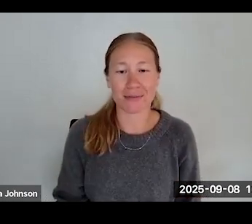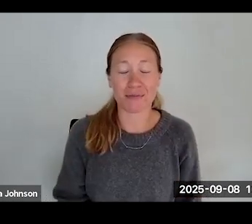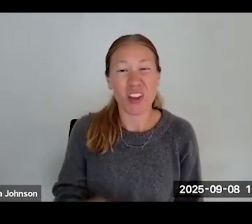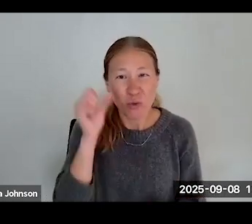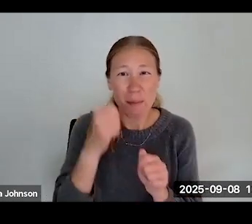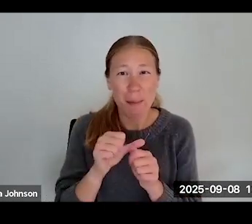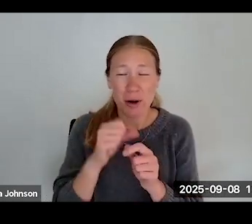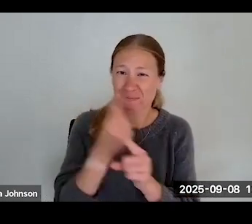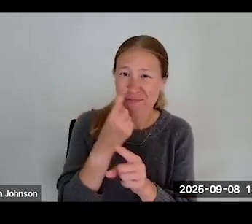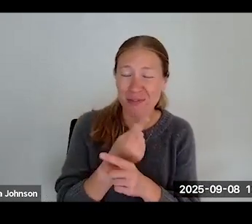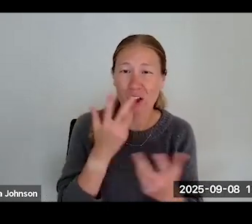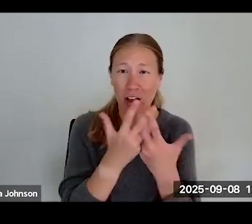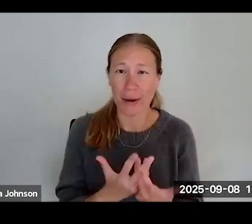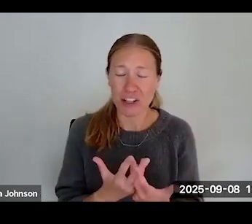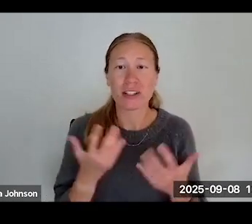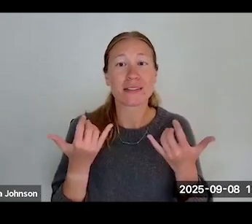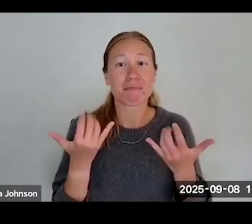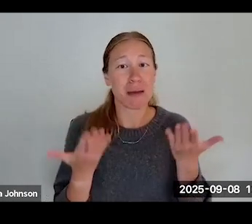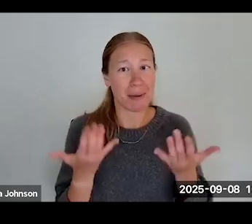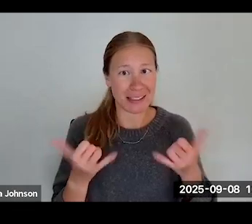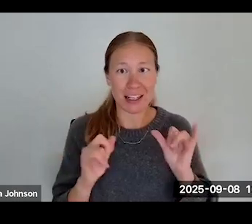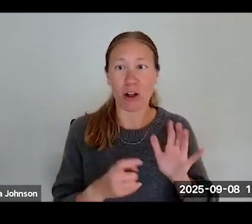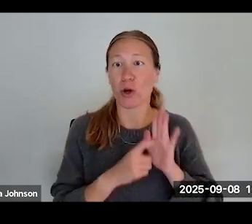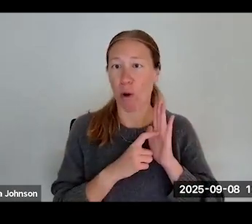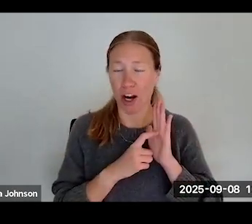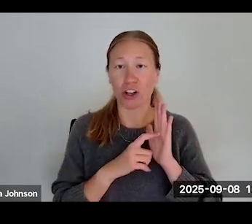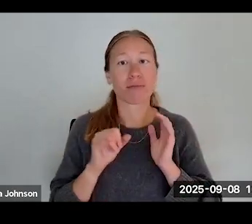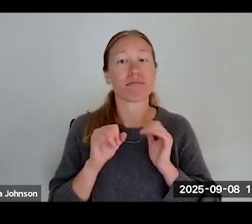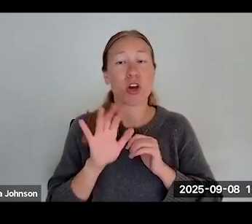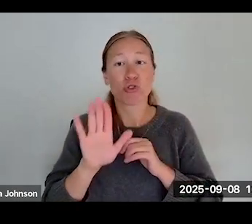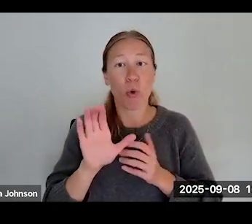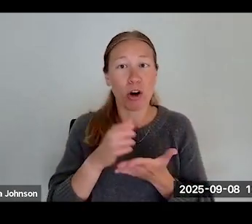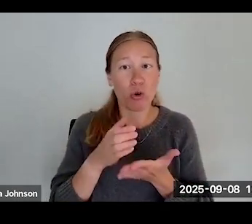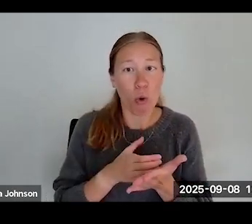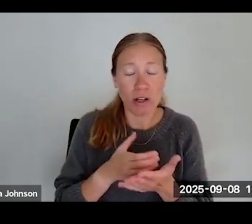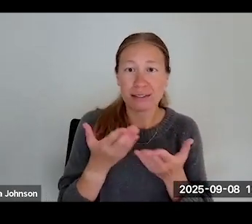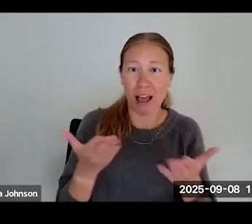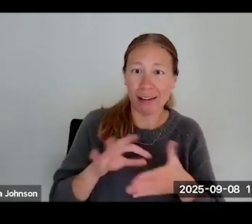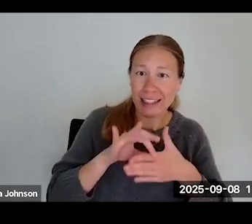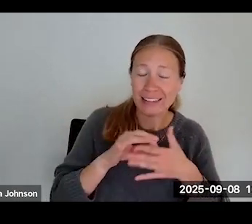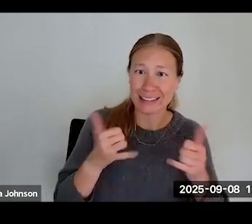may still be necessary even if all of your course content meets the minimum standards in the Title II updates.